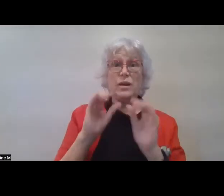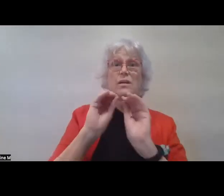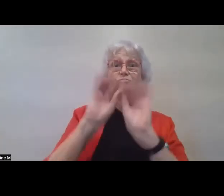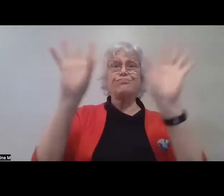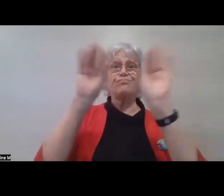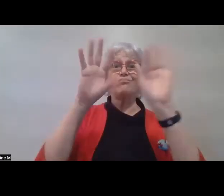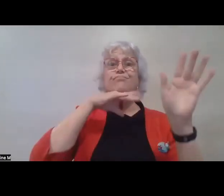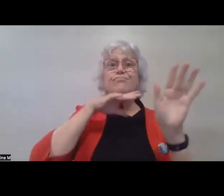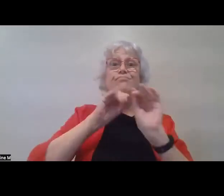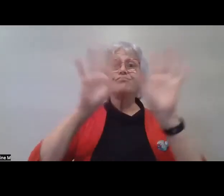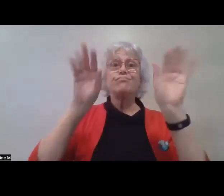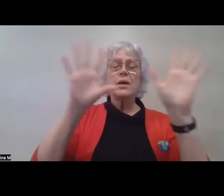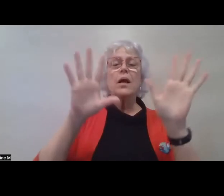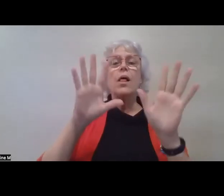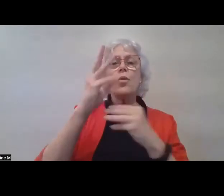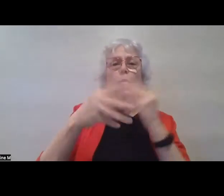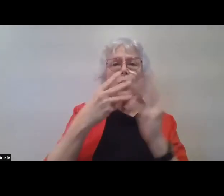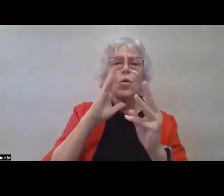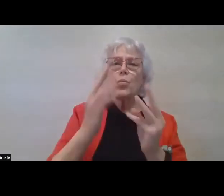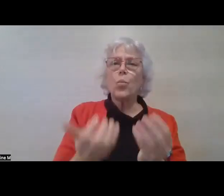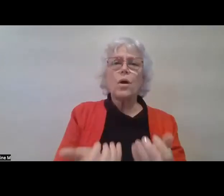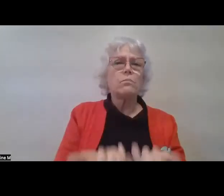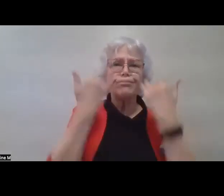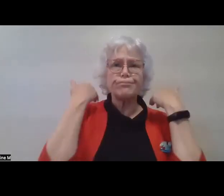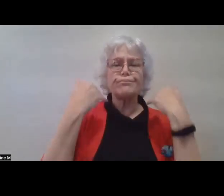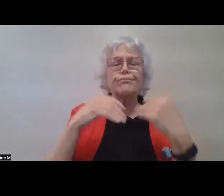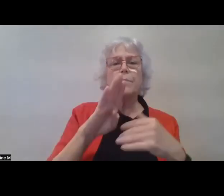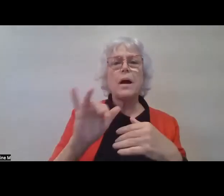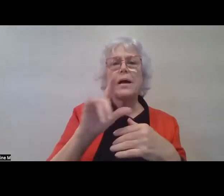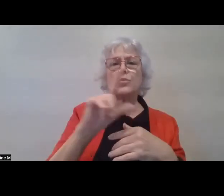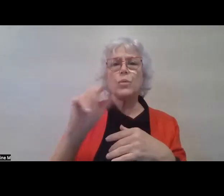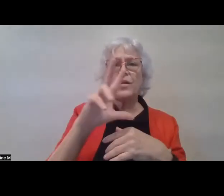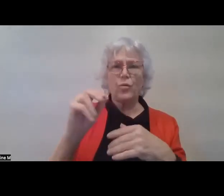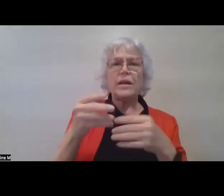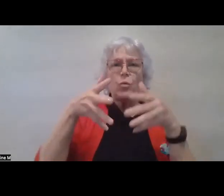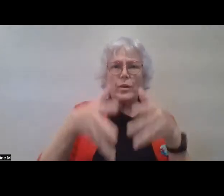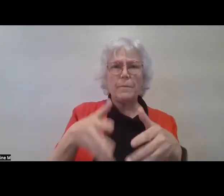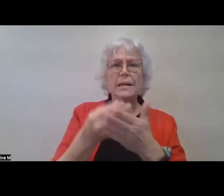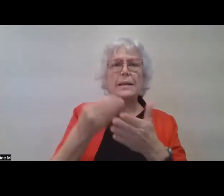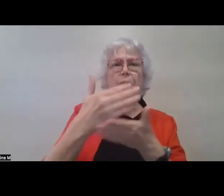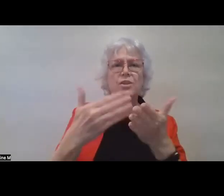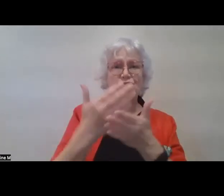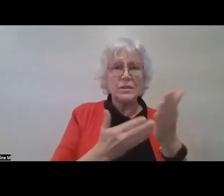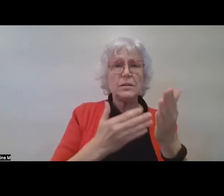will burn through its remaining carbon budget by 2030. Putting the goal of putting the world, excuse me, keeping